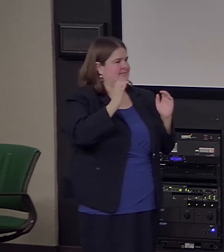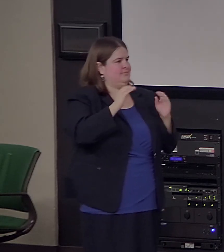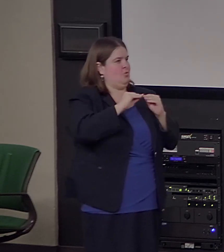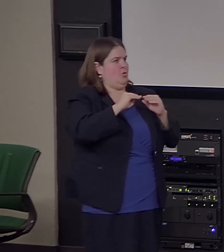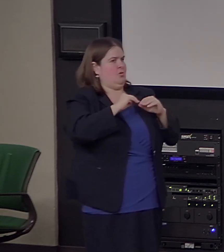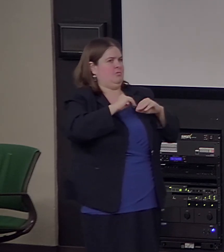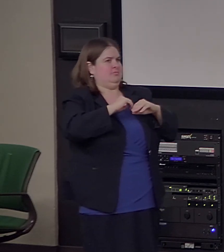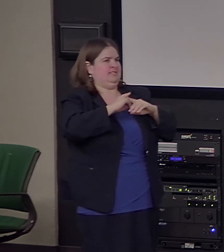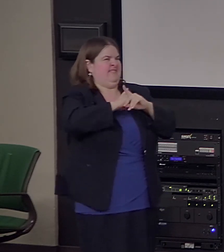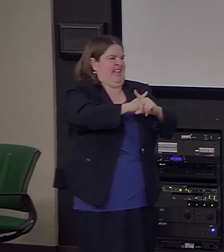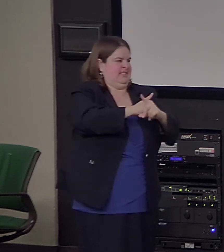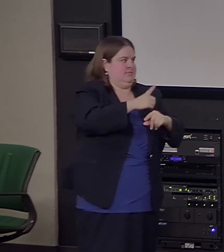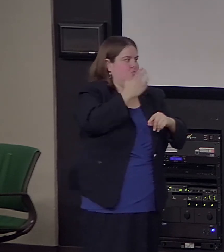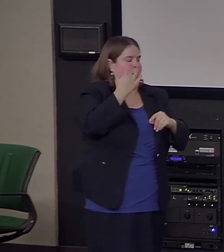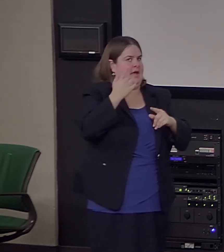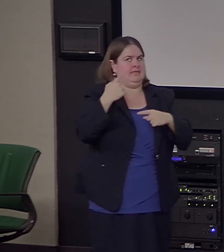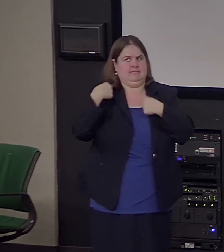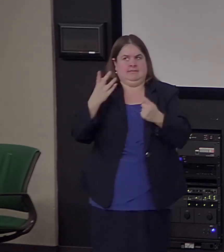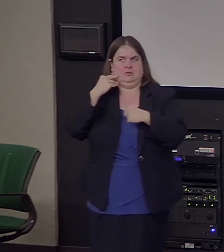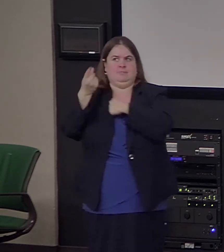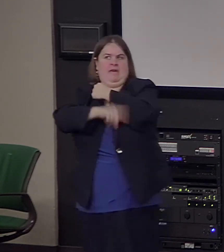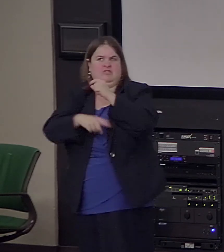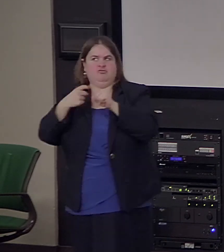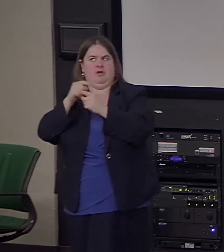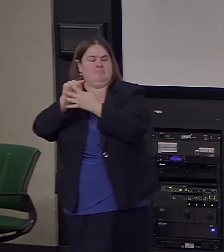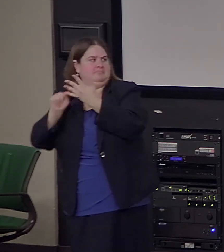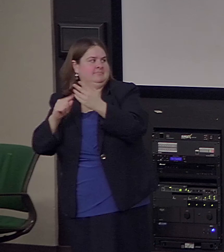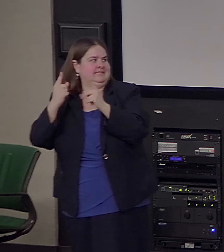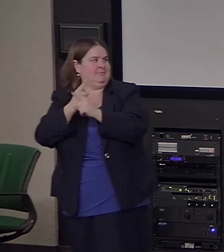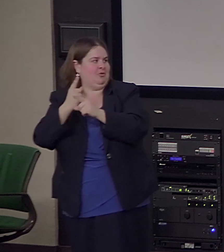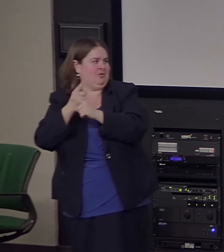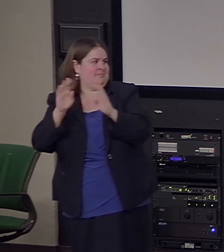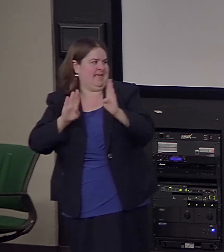the adverse context in which they are growing up. I don't think you're off base.